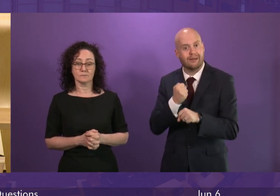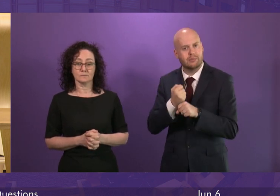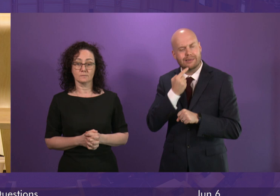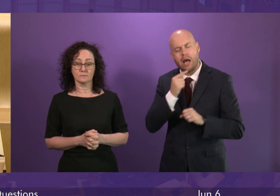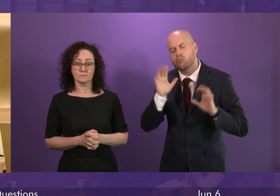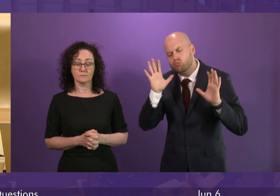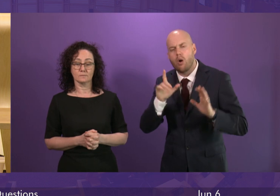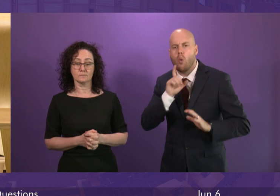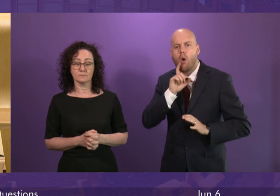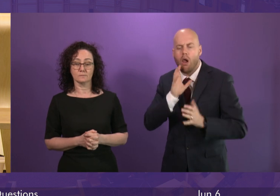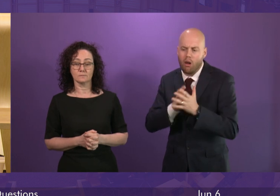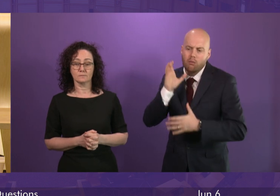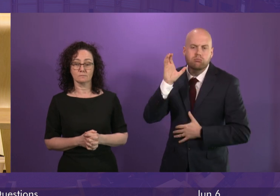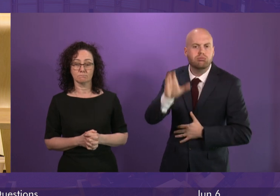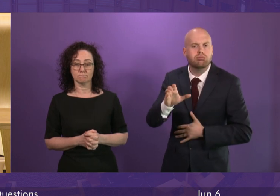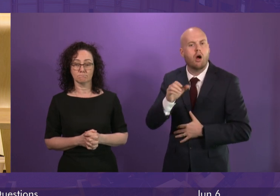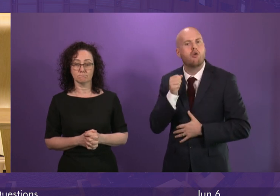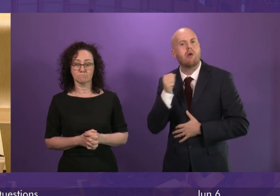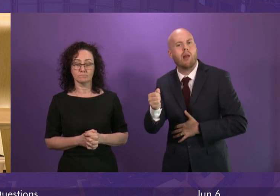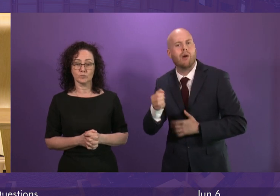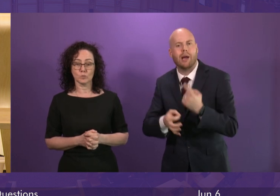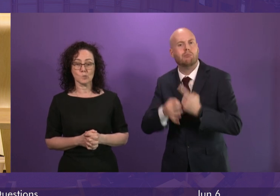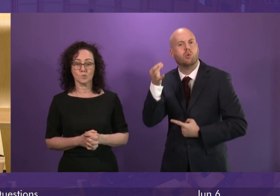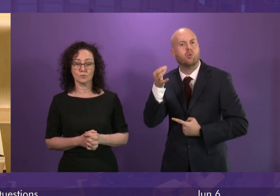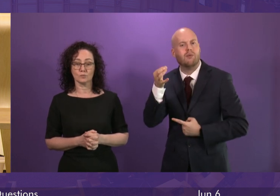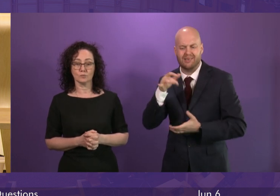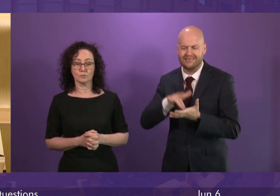to the heart of the Highlands ... is competitive with roads.” People in the Highlands have